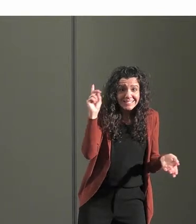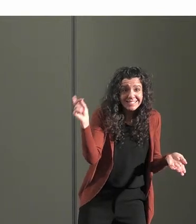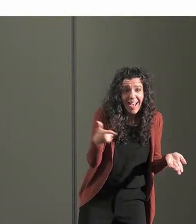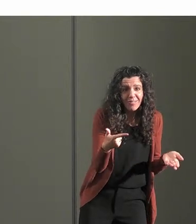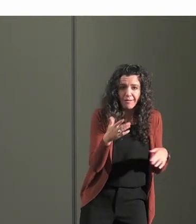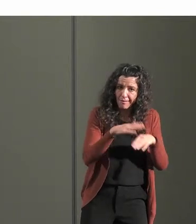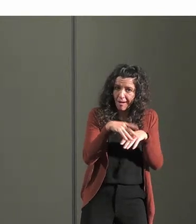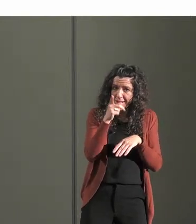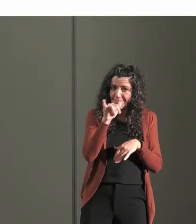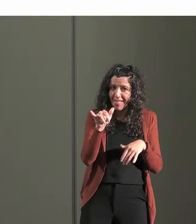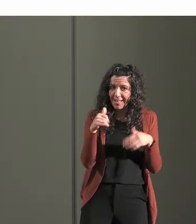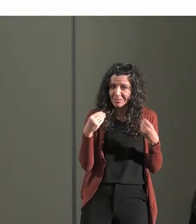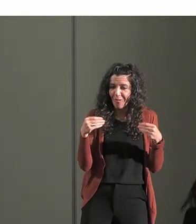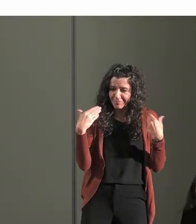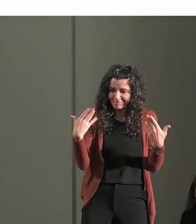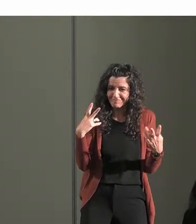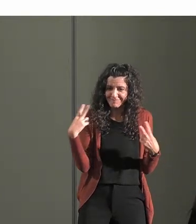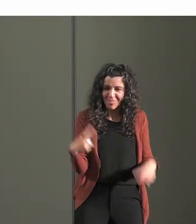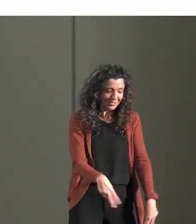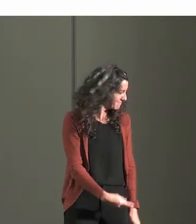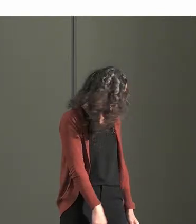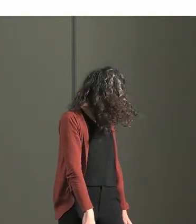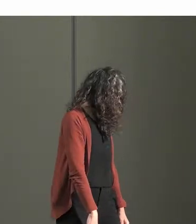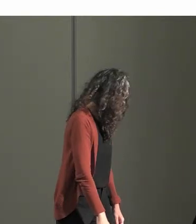recognition. Go download it. It is on the play store check